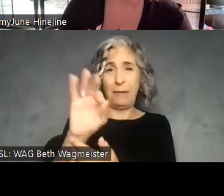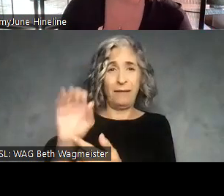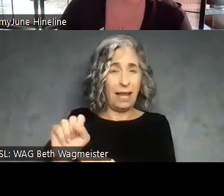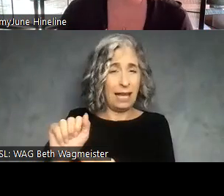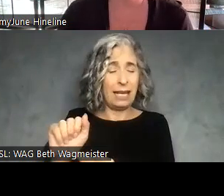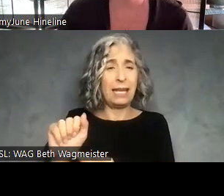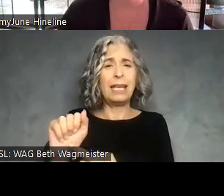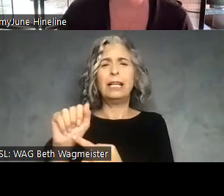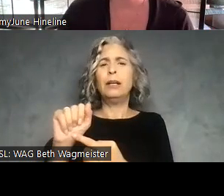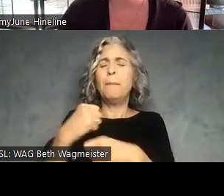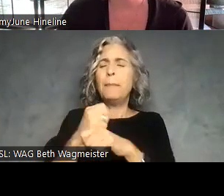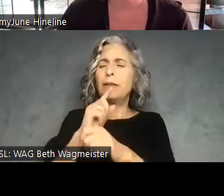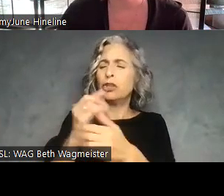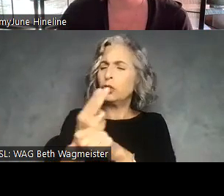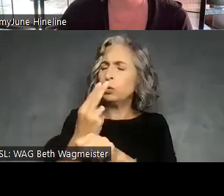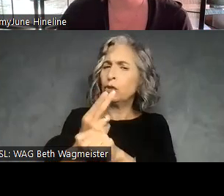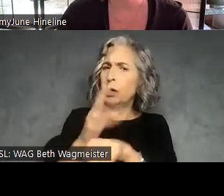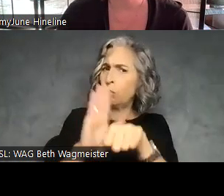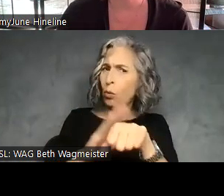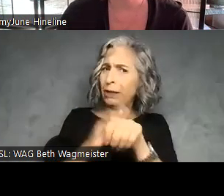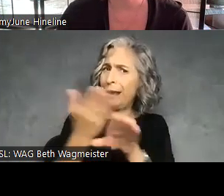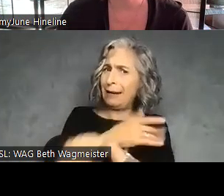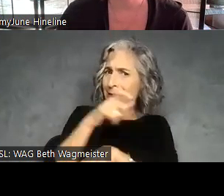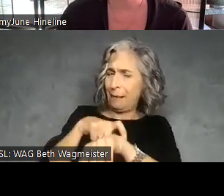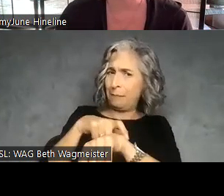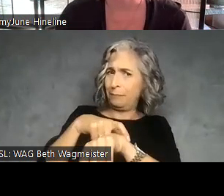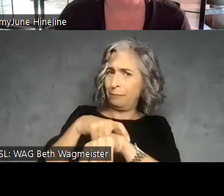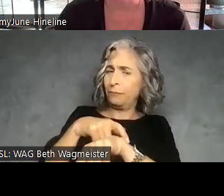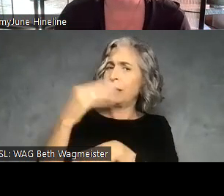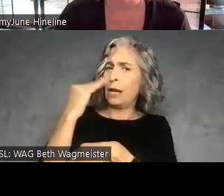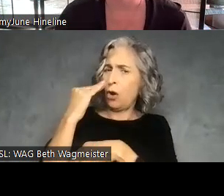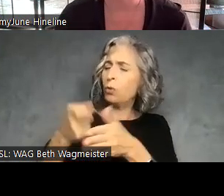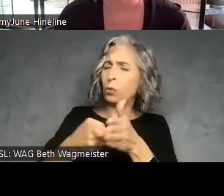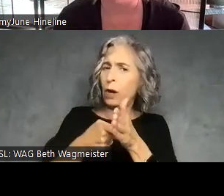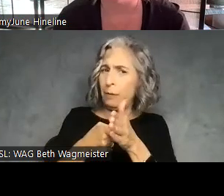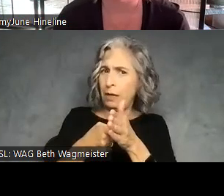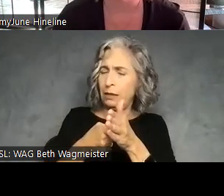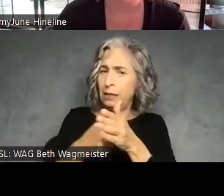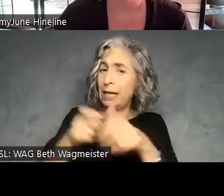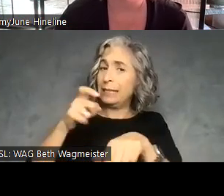your browser or your operating system remembered email and password combinations, or maybe perhaps